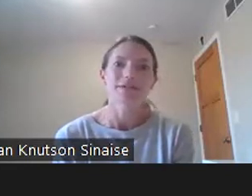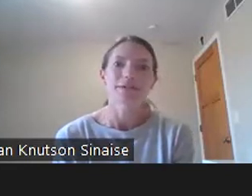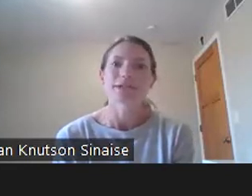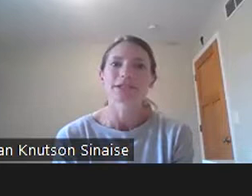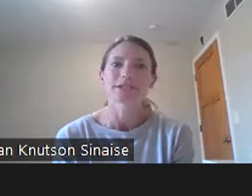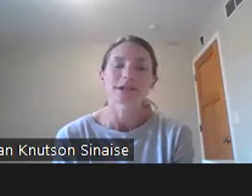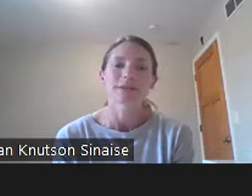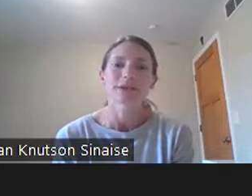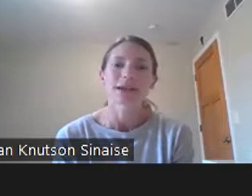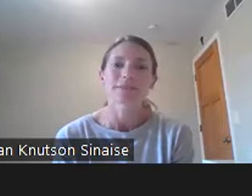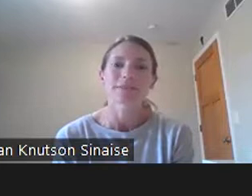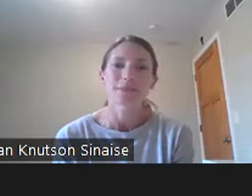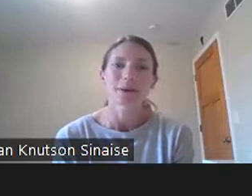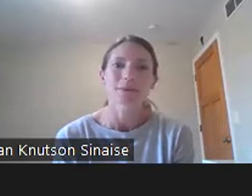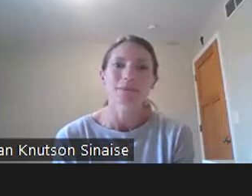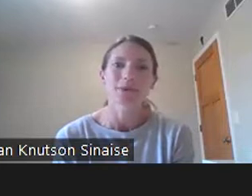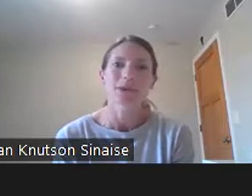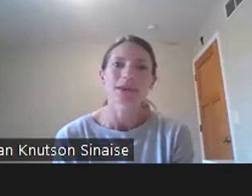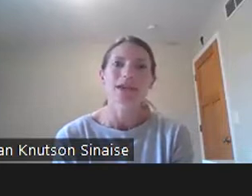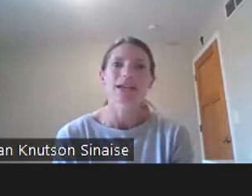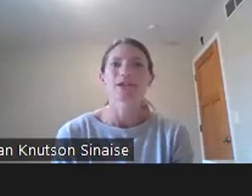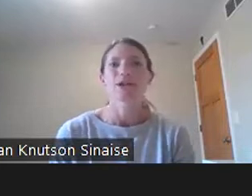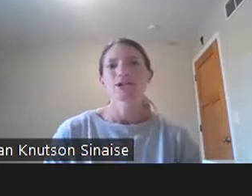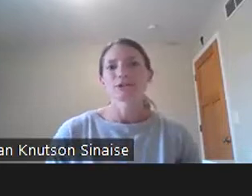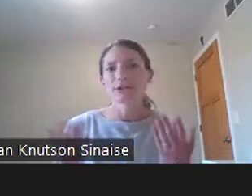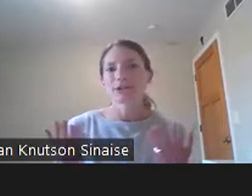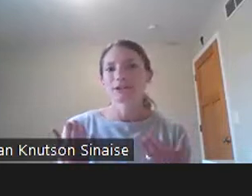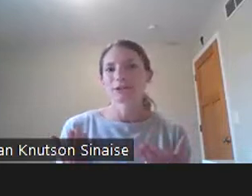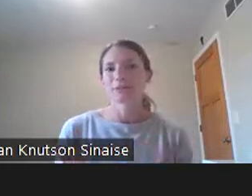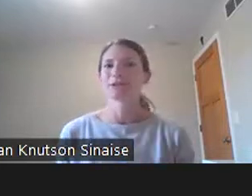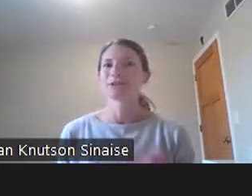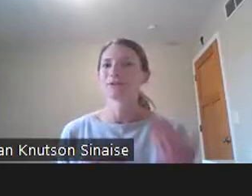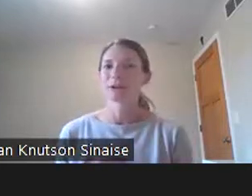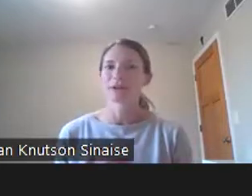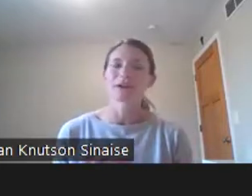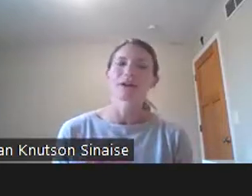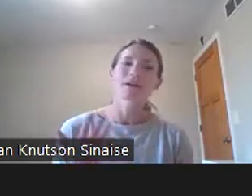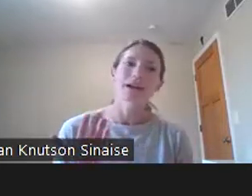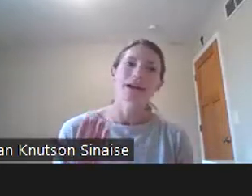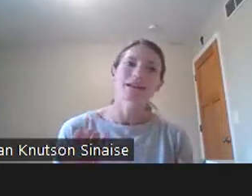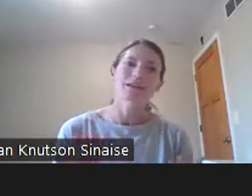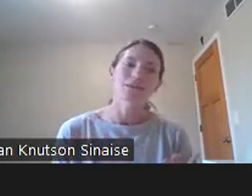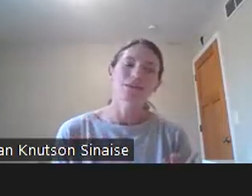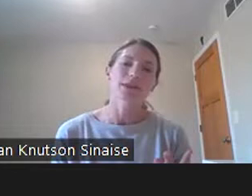sharing with them so that they can show the discrepancy of where they are and what